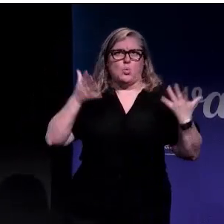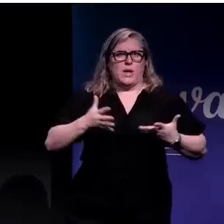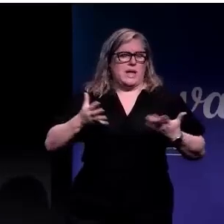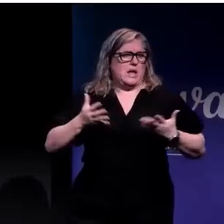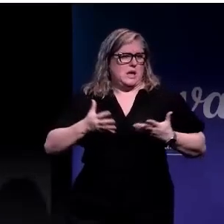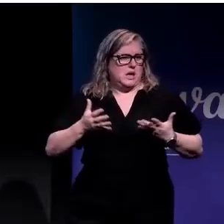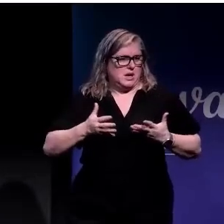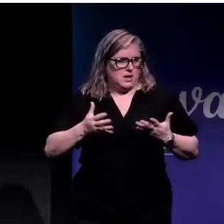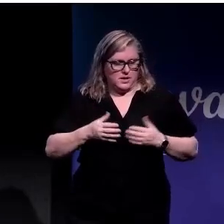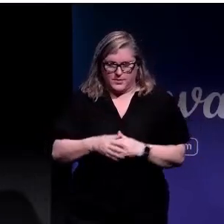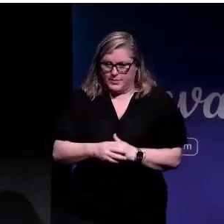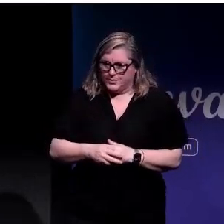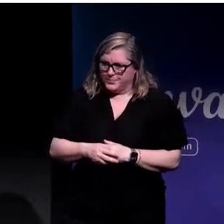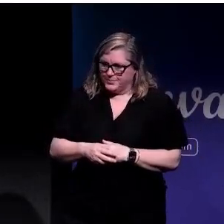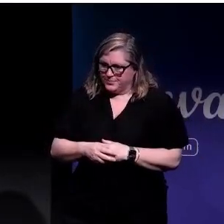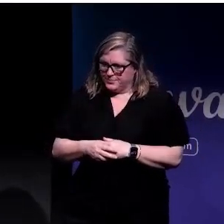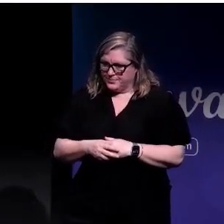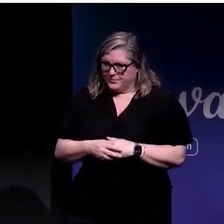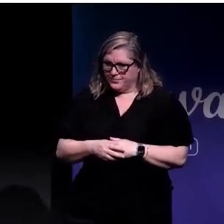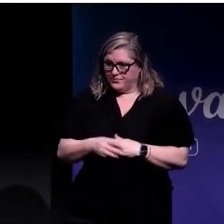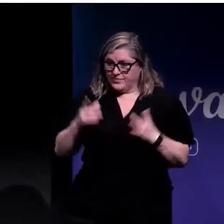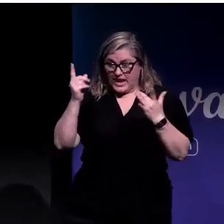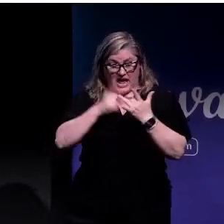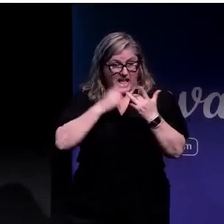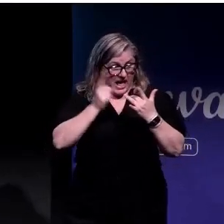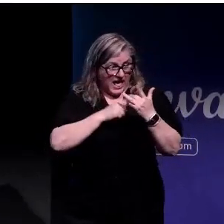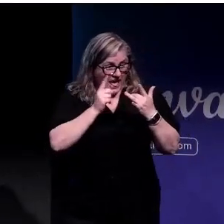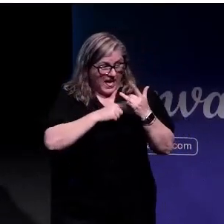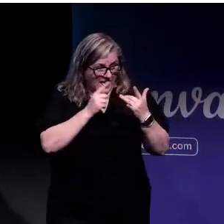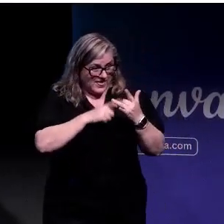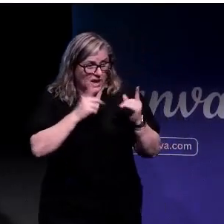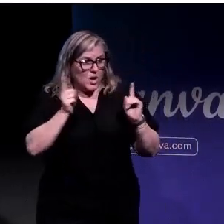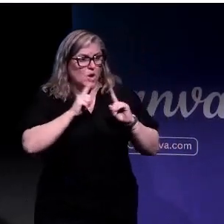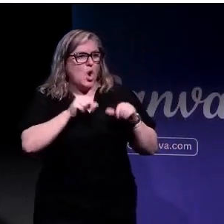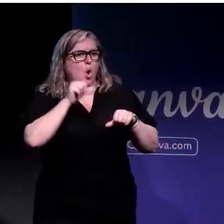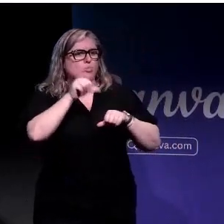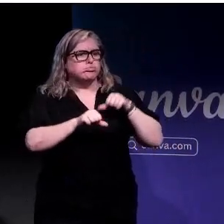Another similar tool that we've found has been helpful are progress bars or indicators.